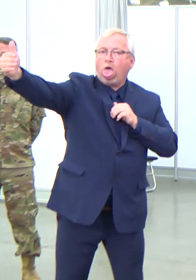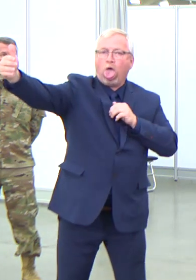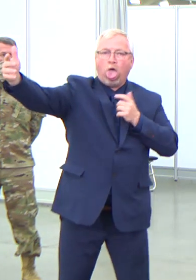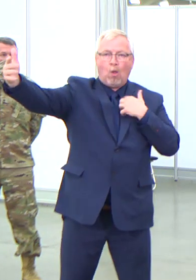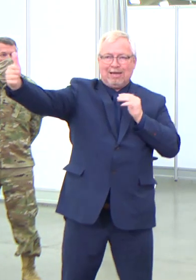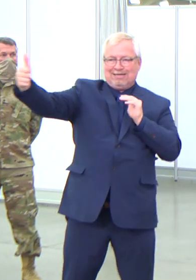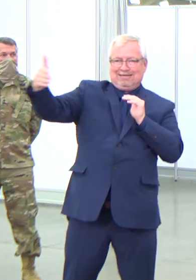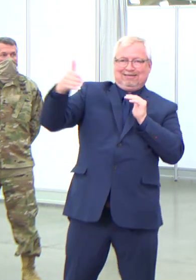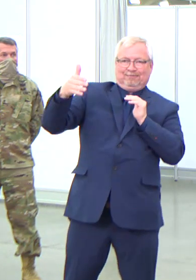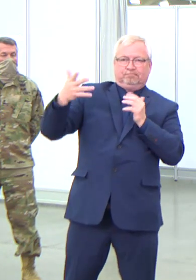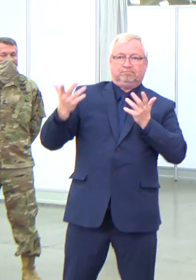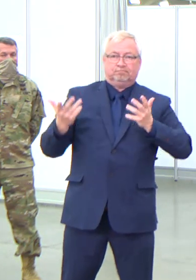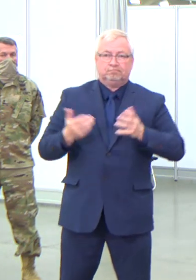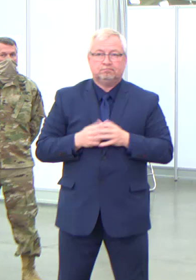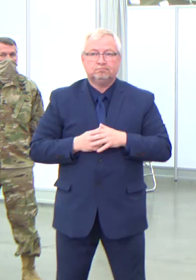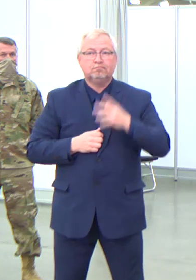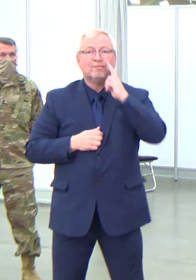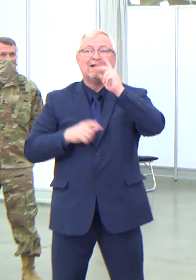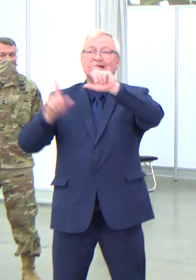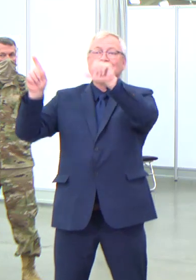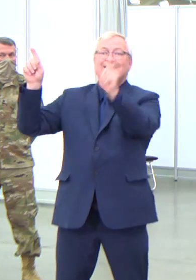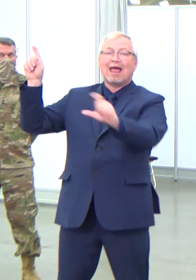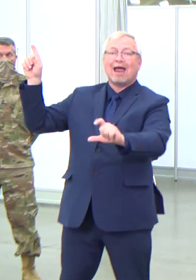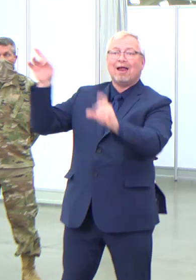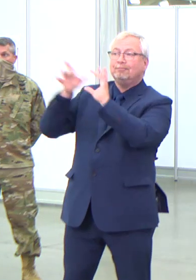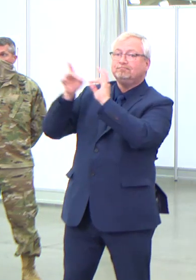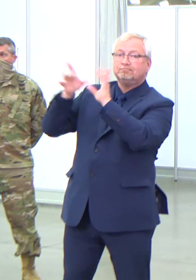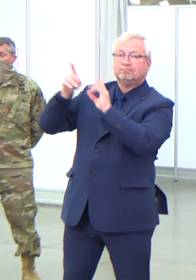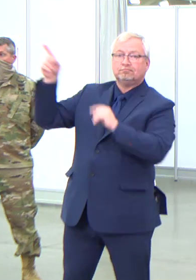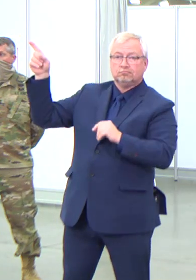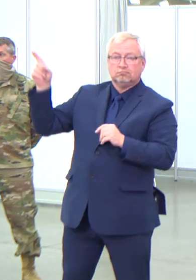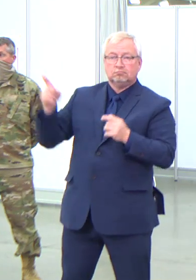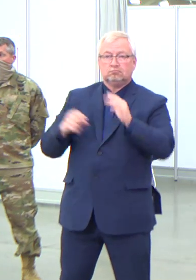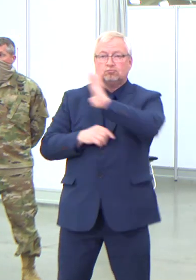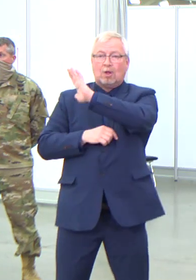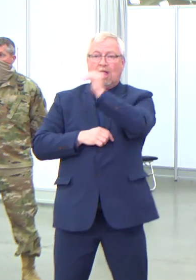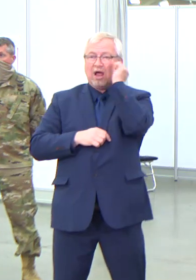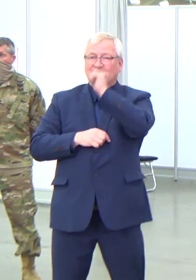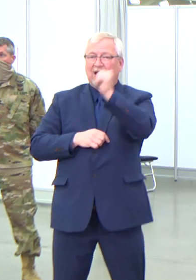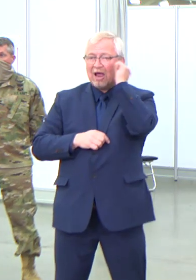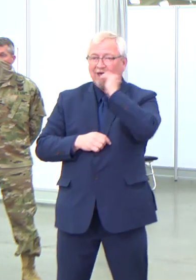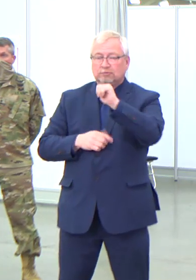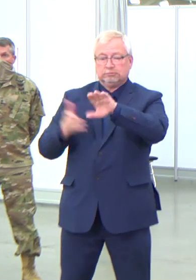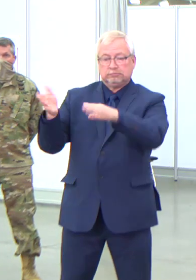in Italy, where the epidemic has been quite serious and grave, we have seen